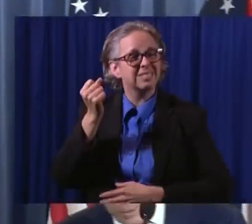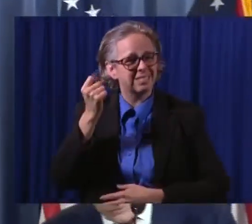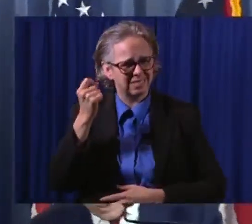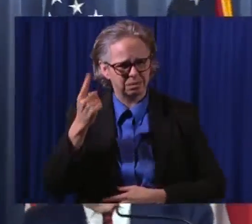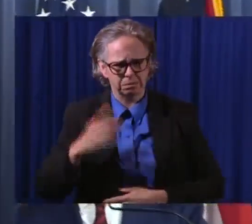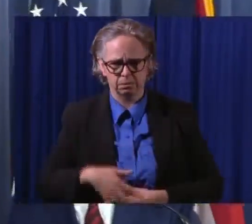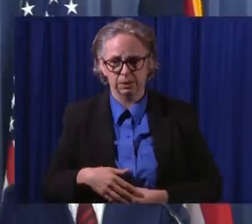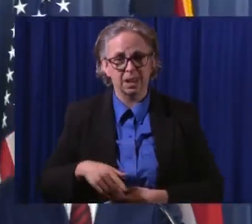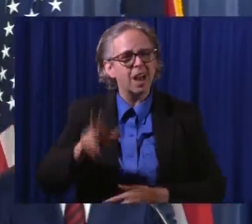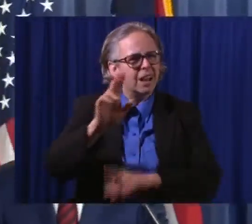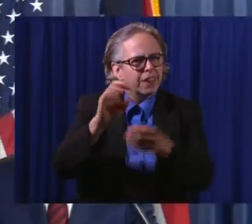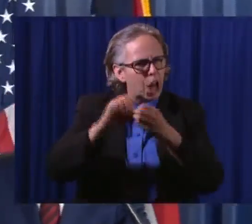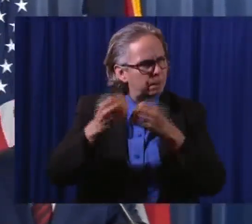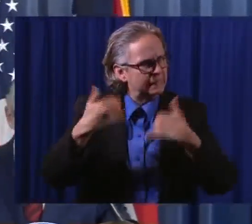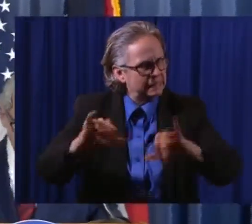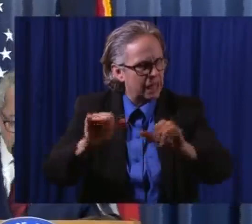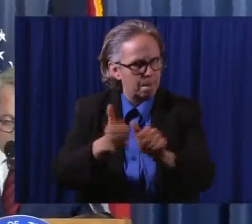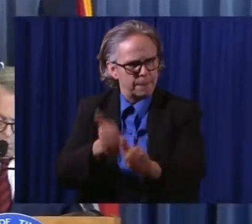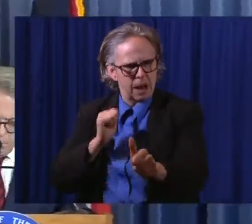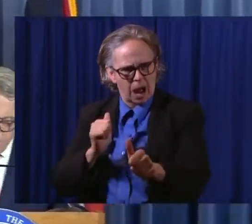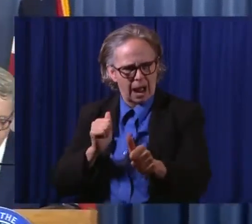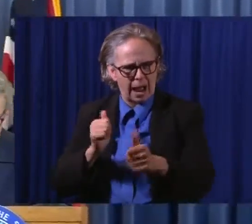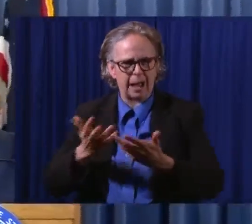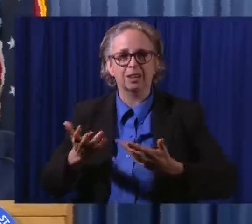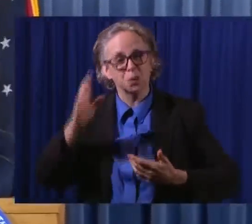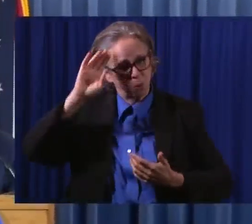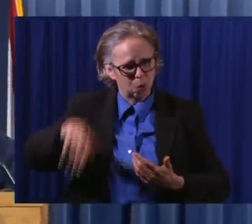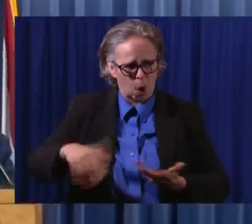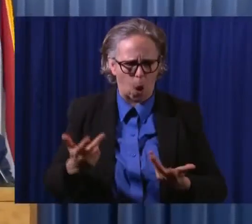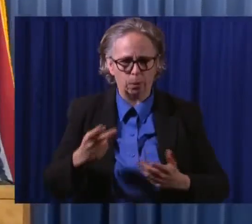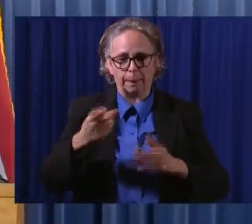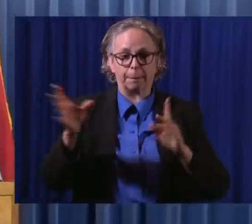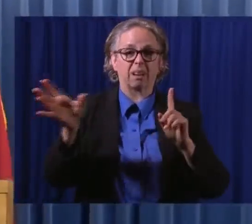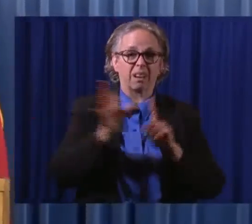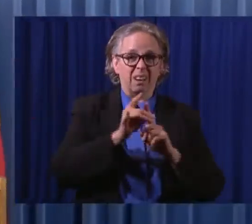HOSPITALIZATION IS A LAGGING INDICATOR, OBVIOUSLY, SOMEONE IS OBVIOUSLY INFECTED, IT TAKES